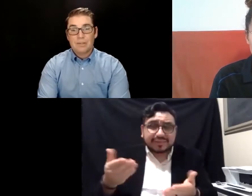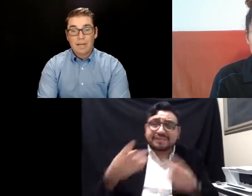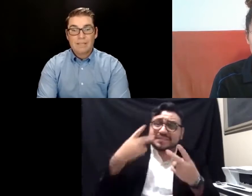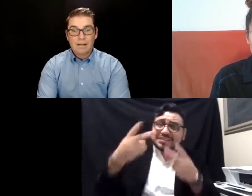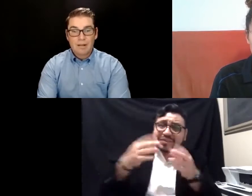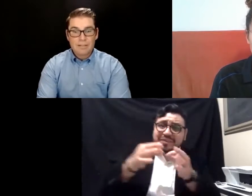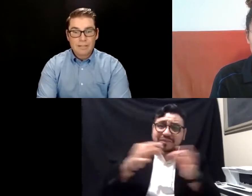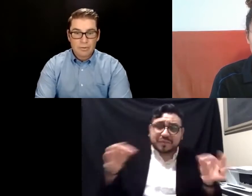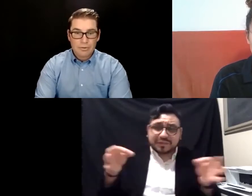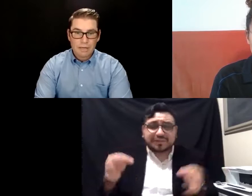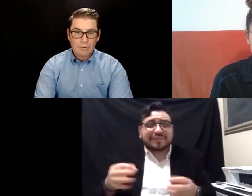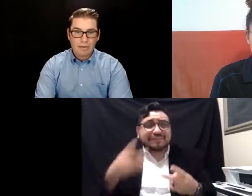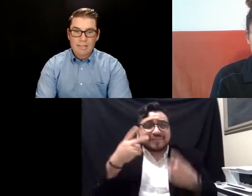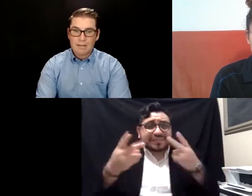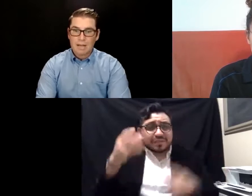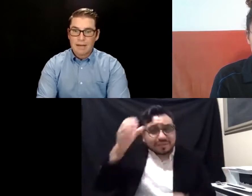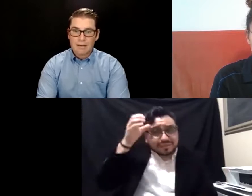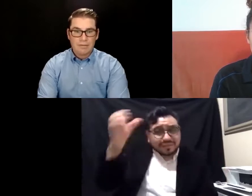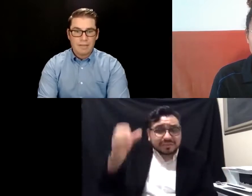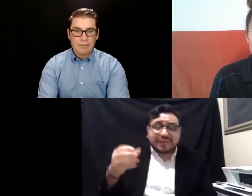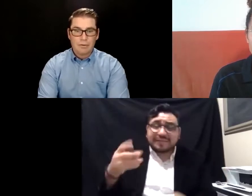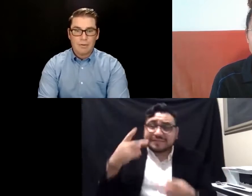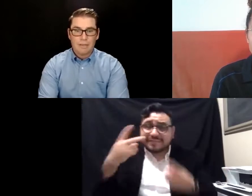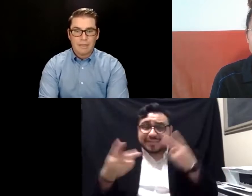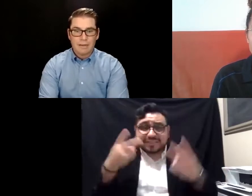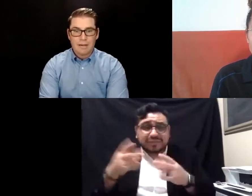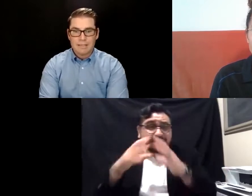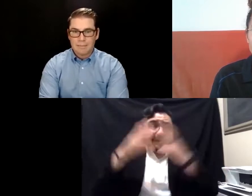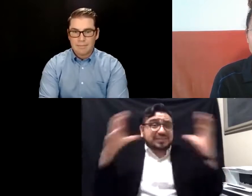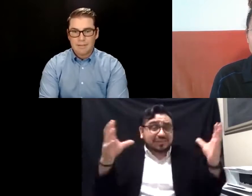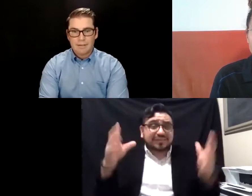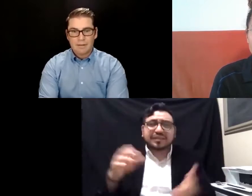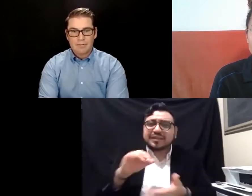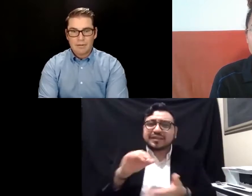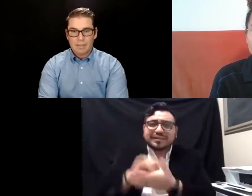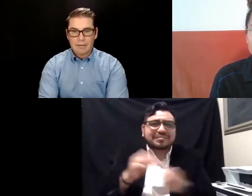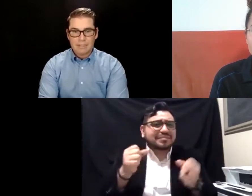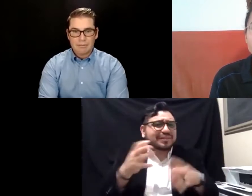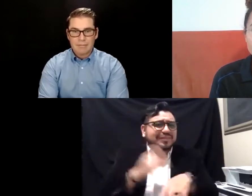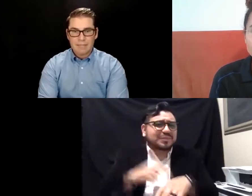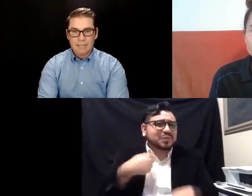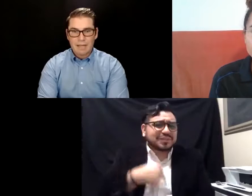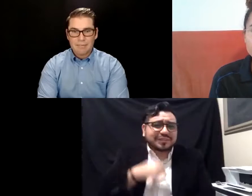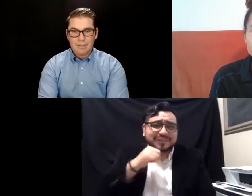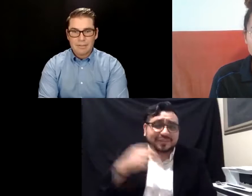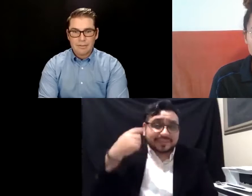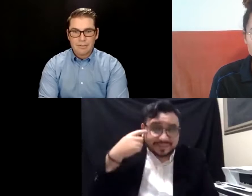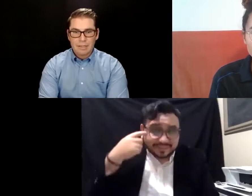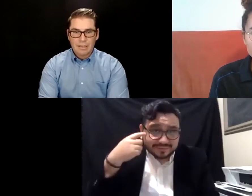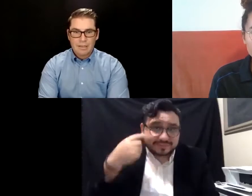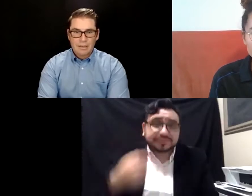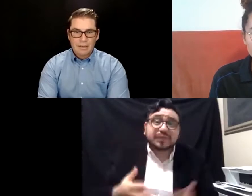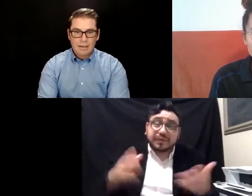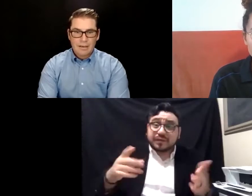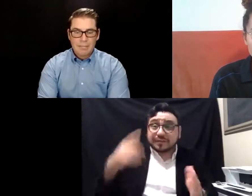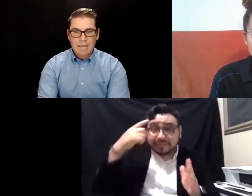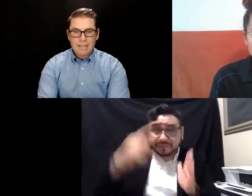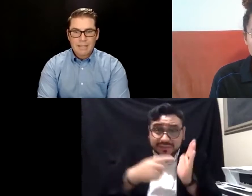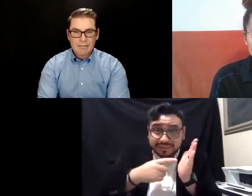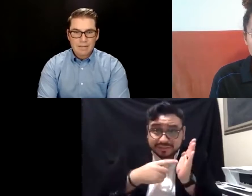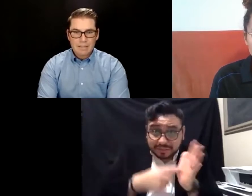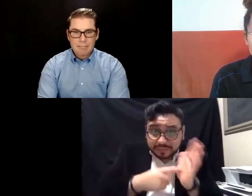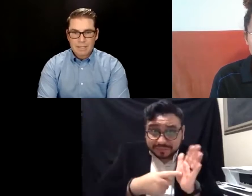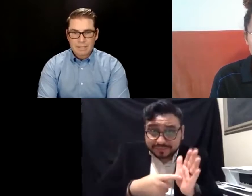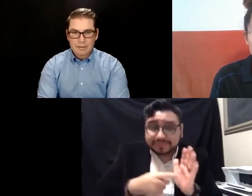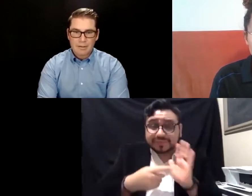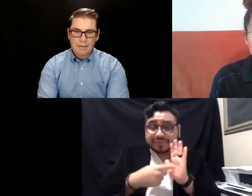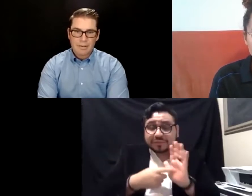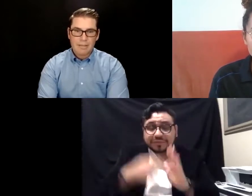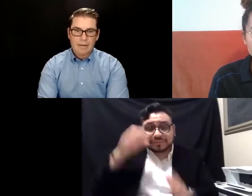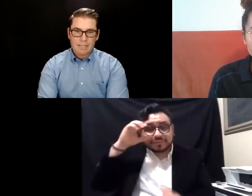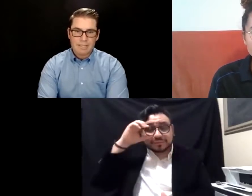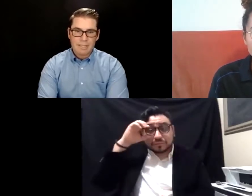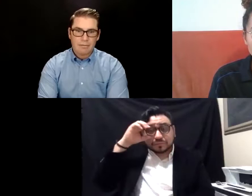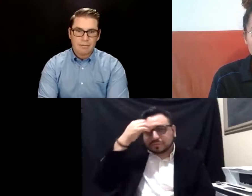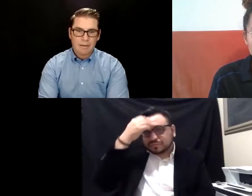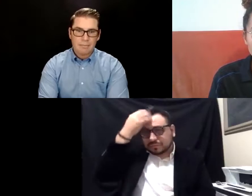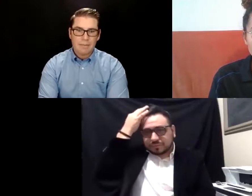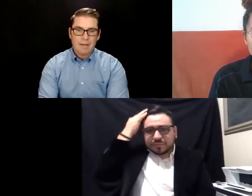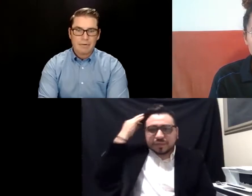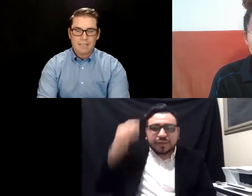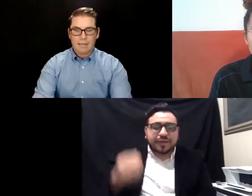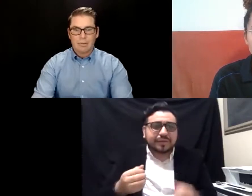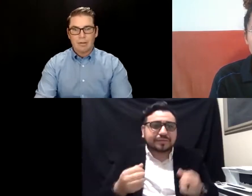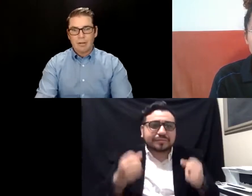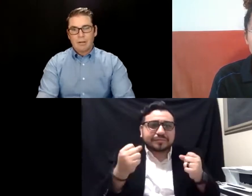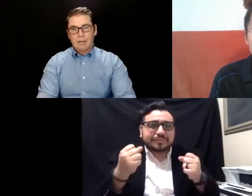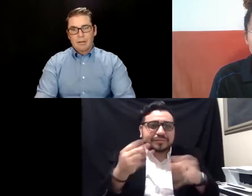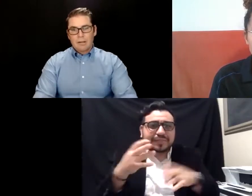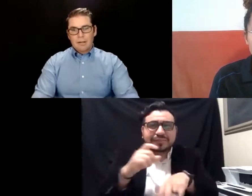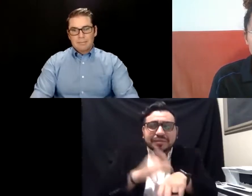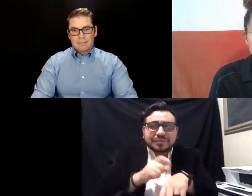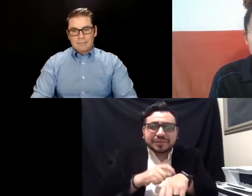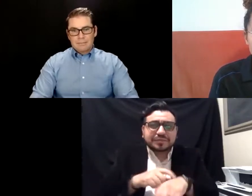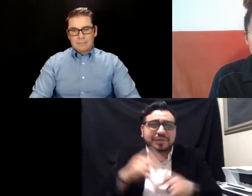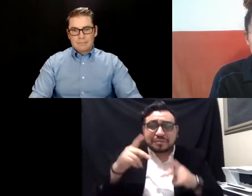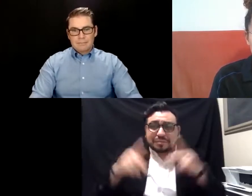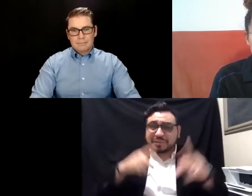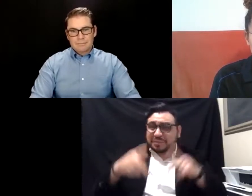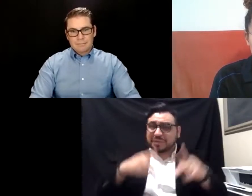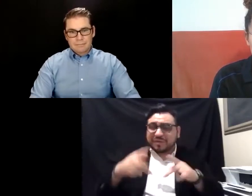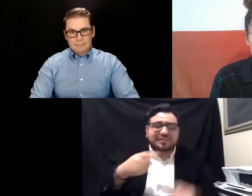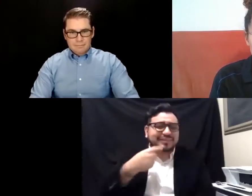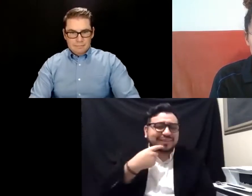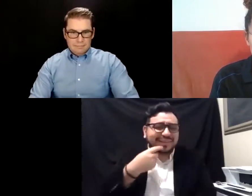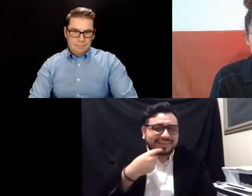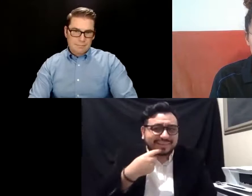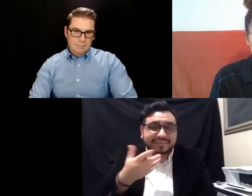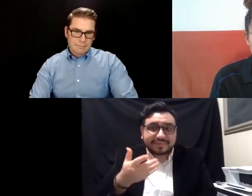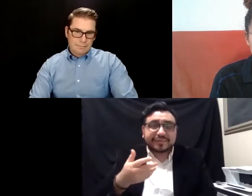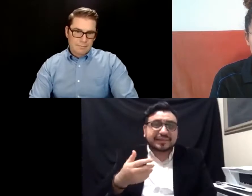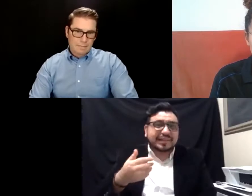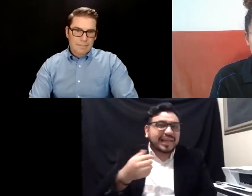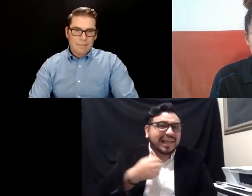So ASL also provides a lot of visual concepts for a language. It really helps you to imagine, envision, picture the language. itself. Um, let me offer an example.